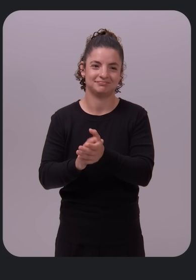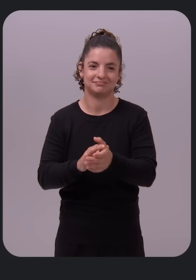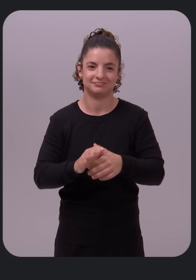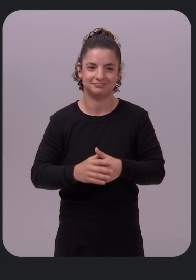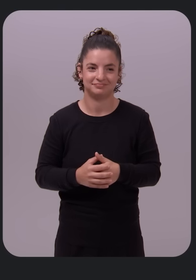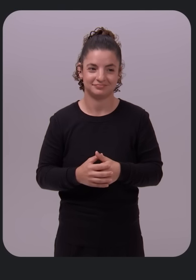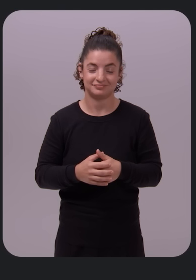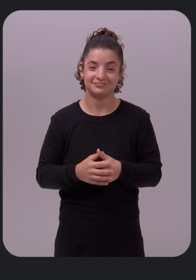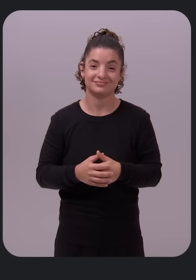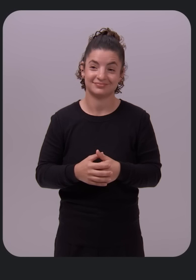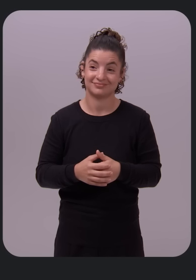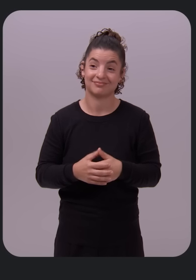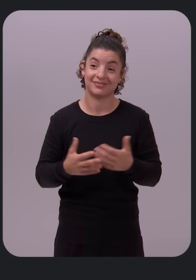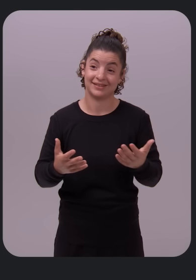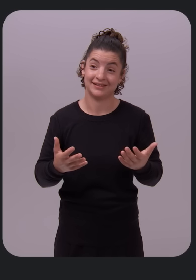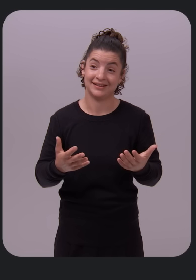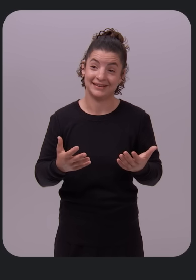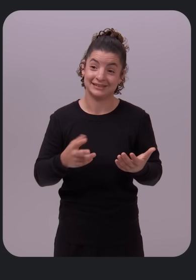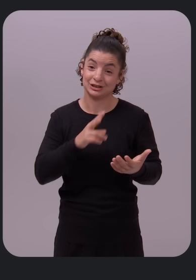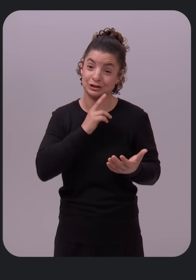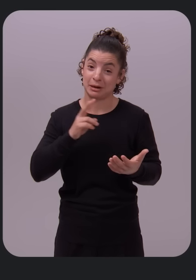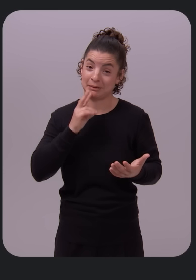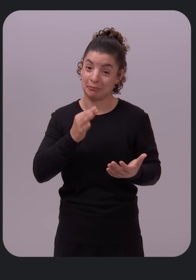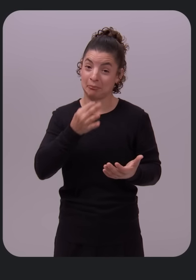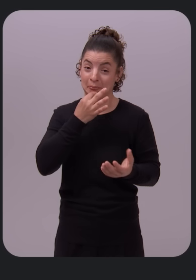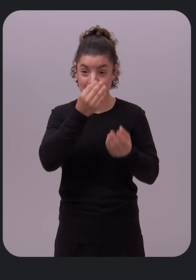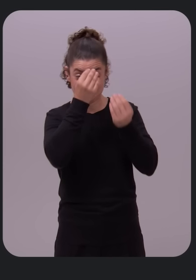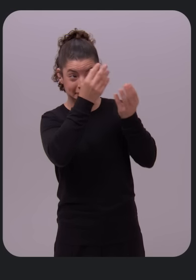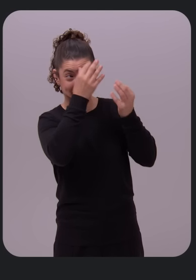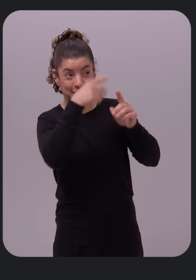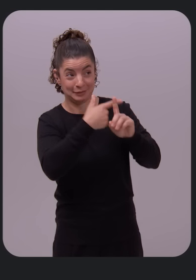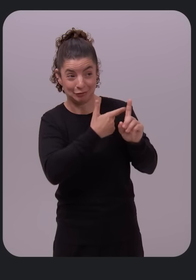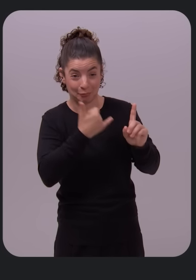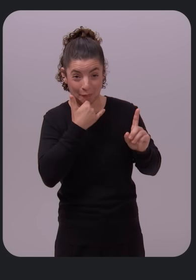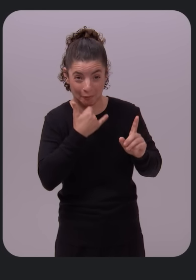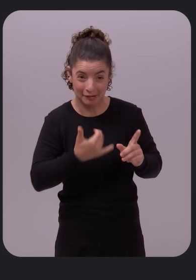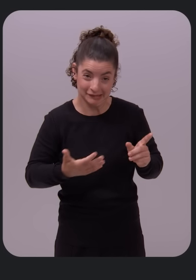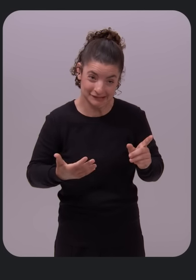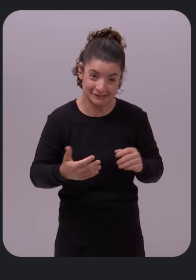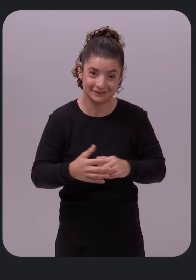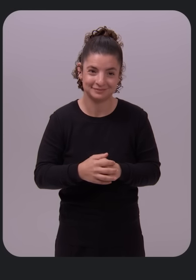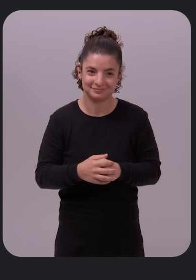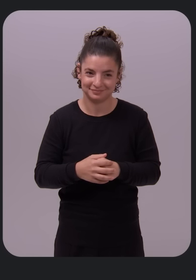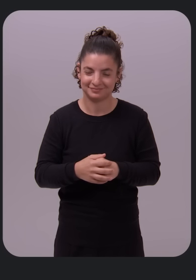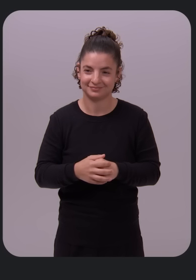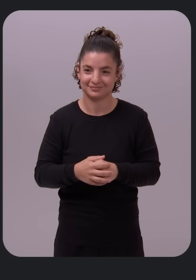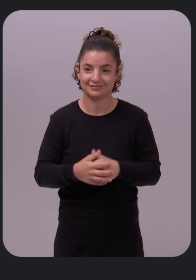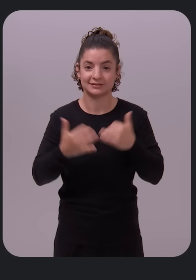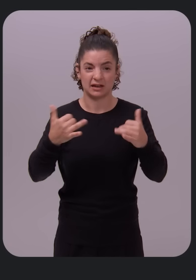Gemini is pretty good at telling you when you're wrong. We are rolling this out to everyone